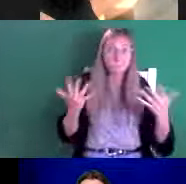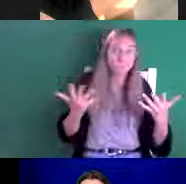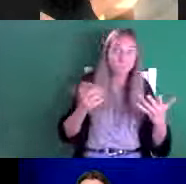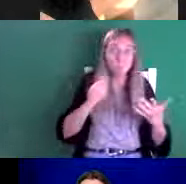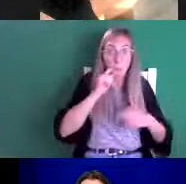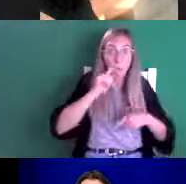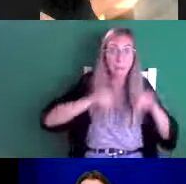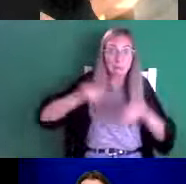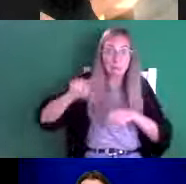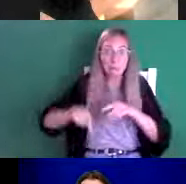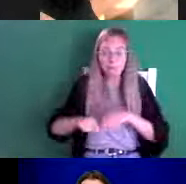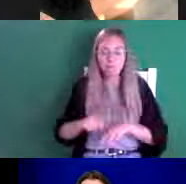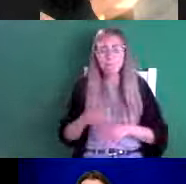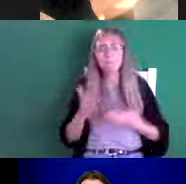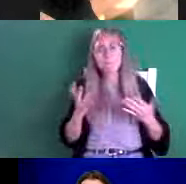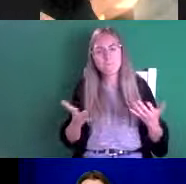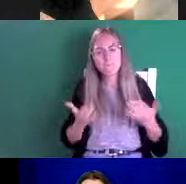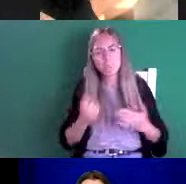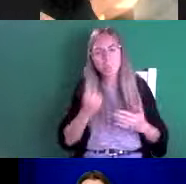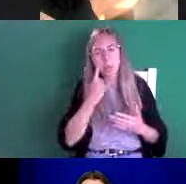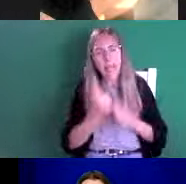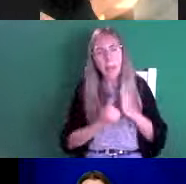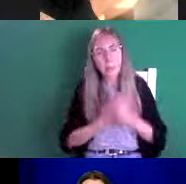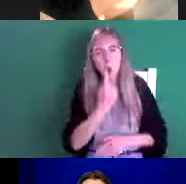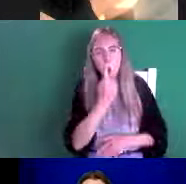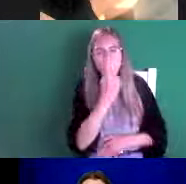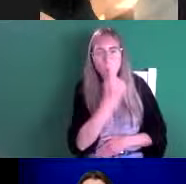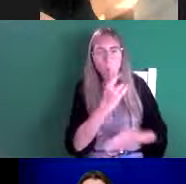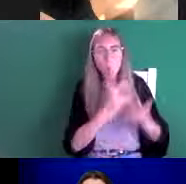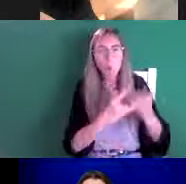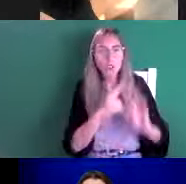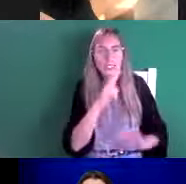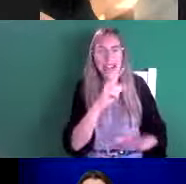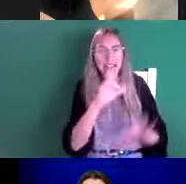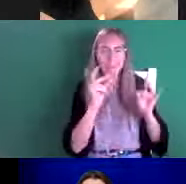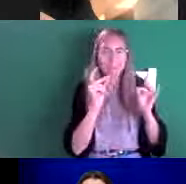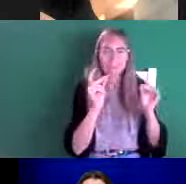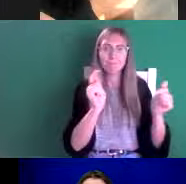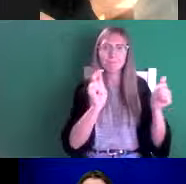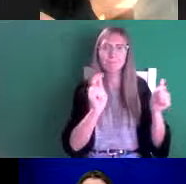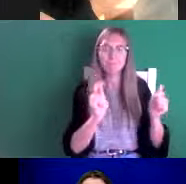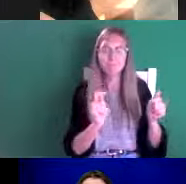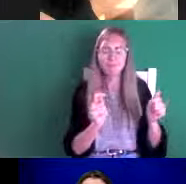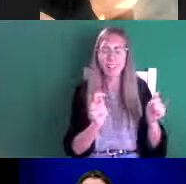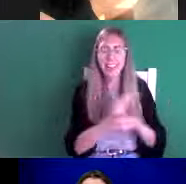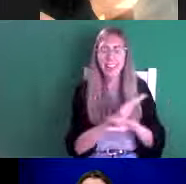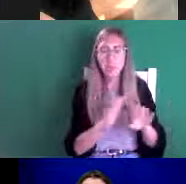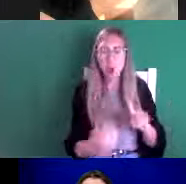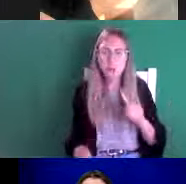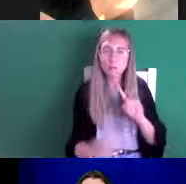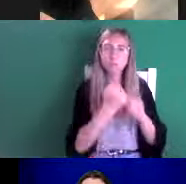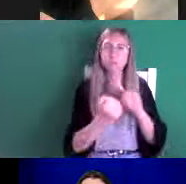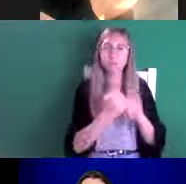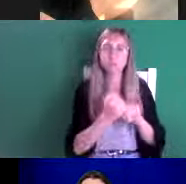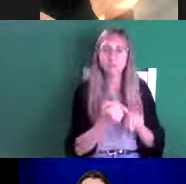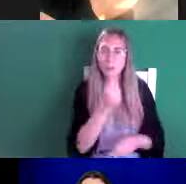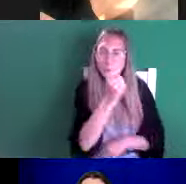very satisfying but there is no limit within what is agreed between you and the gallery so